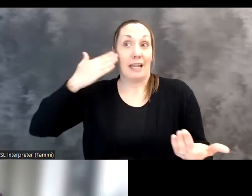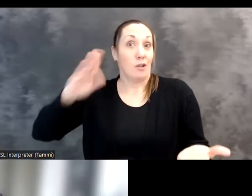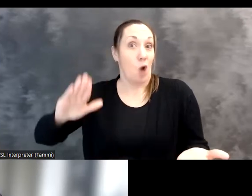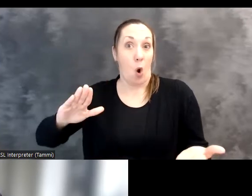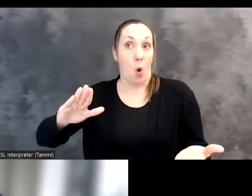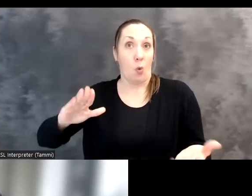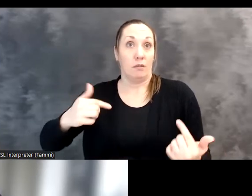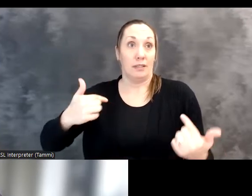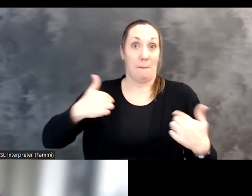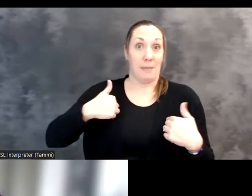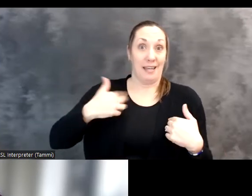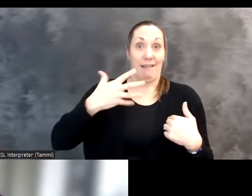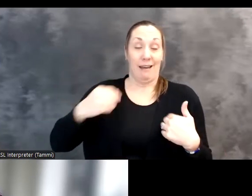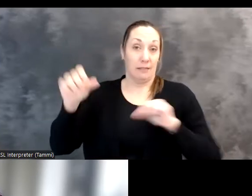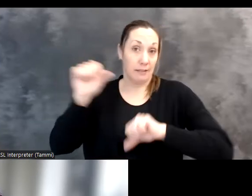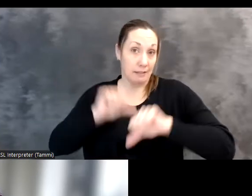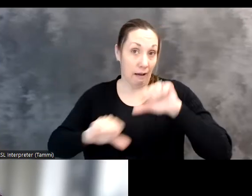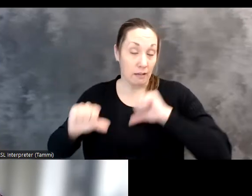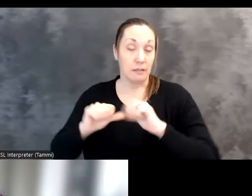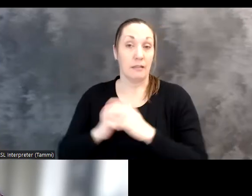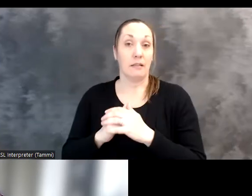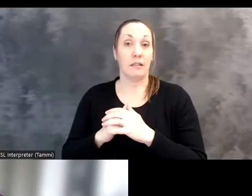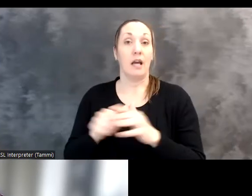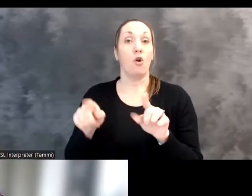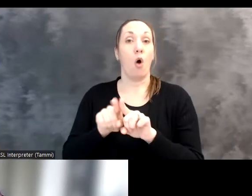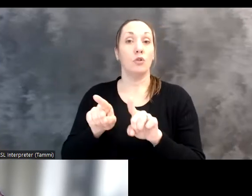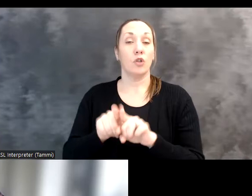I wanted to undergo and it had unknown